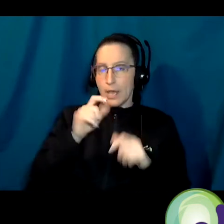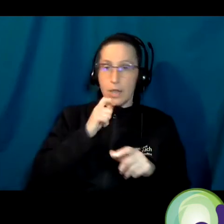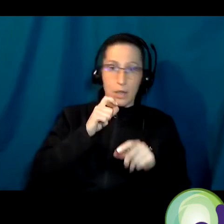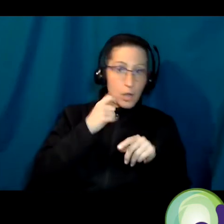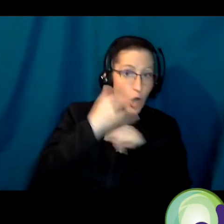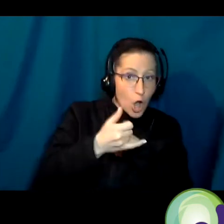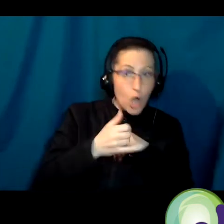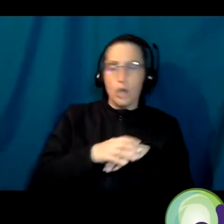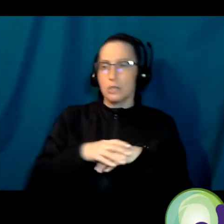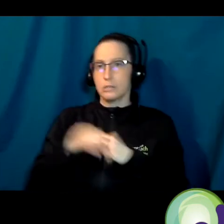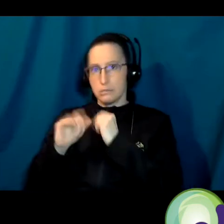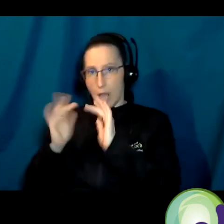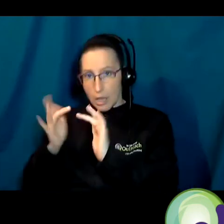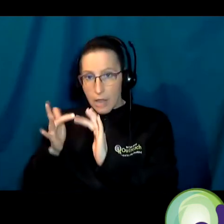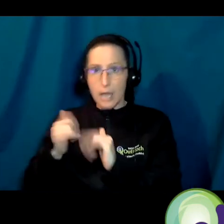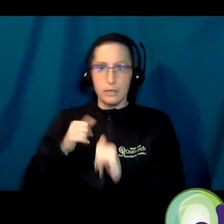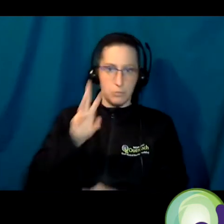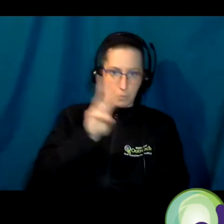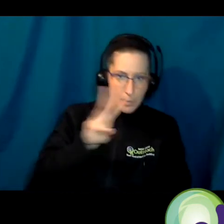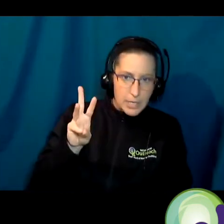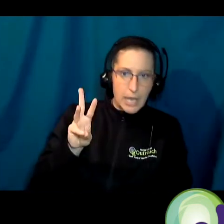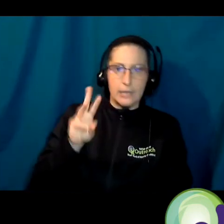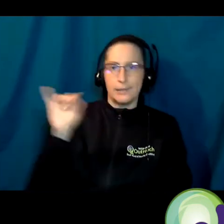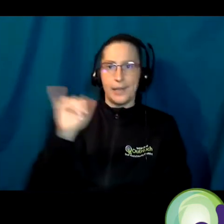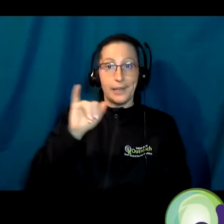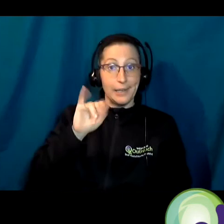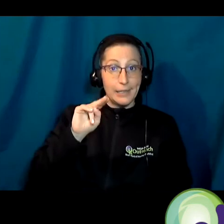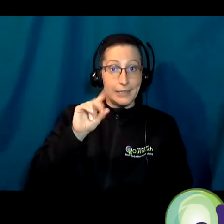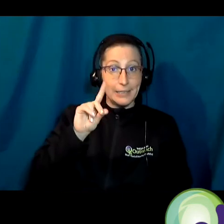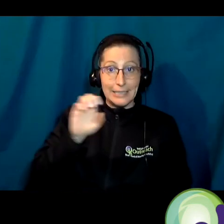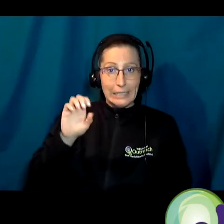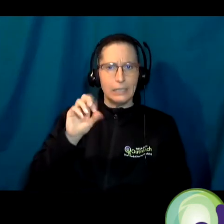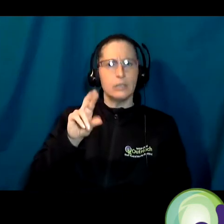go to a specific web sites like Indeed, for example, how would they find job openings?